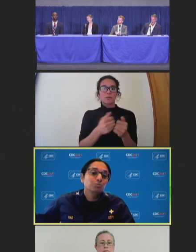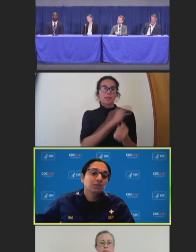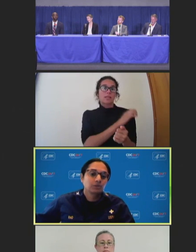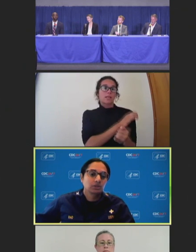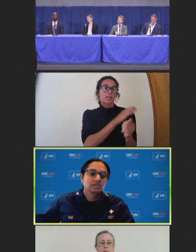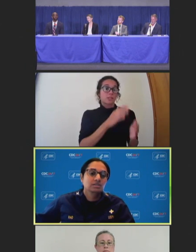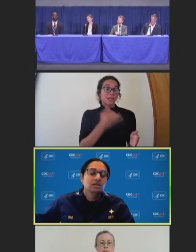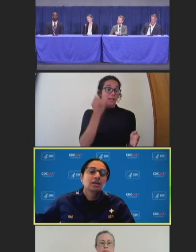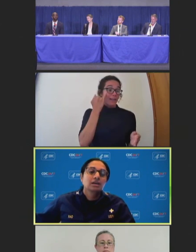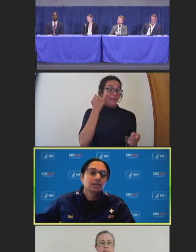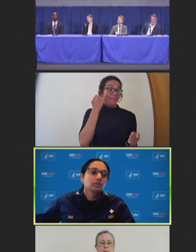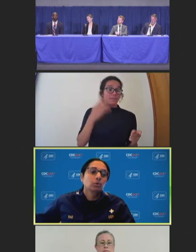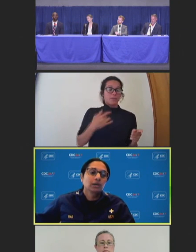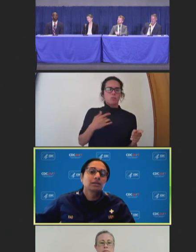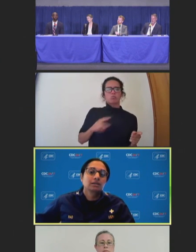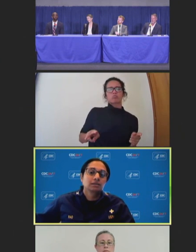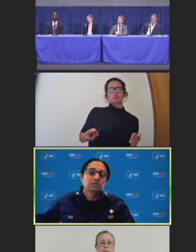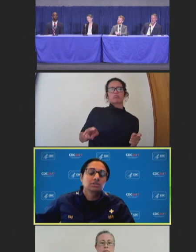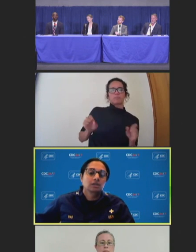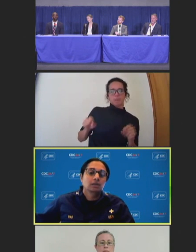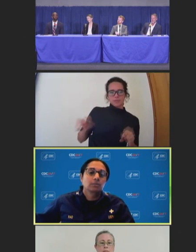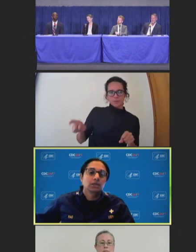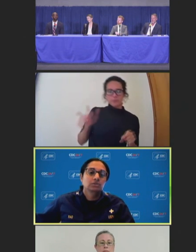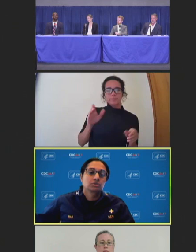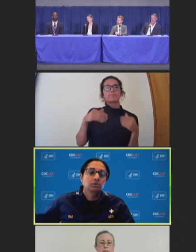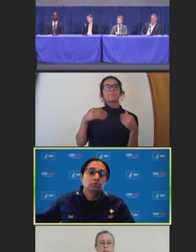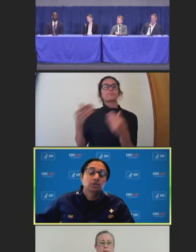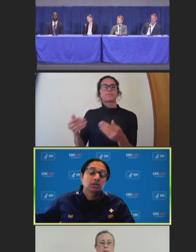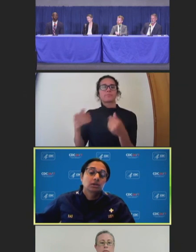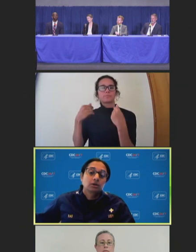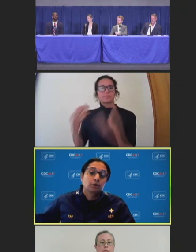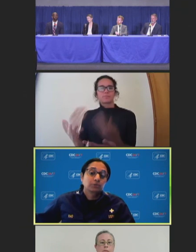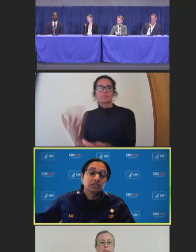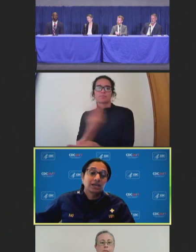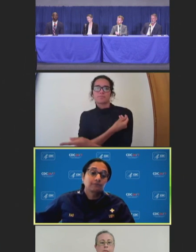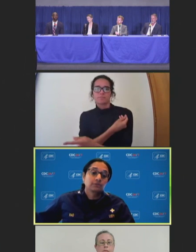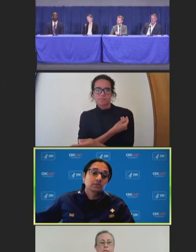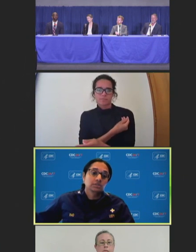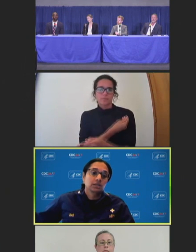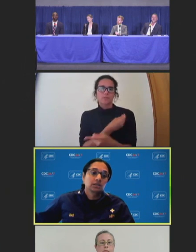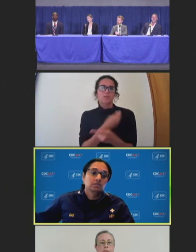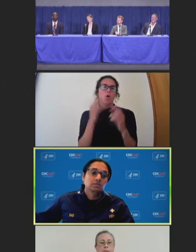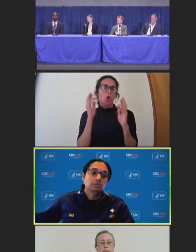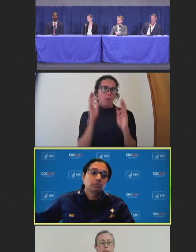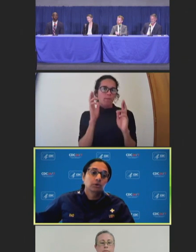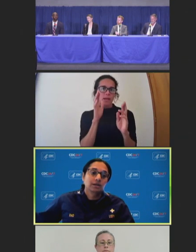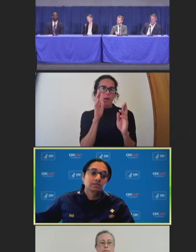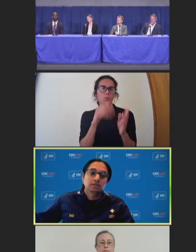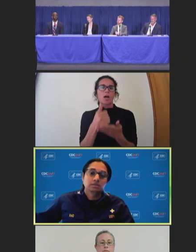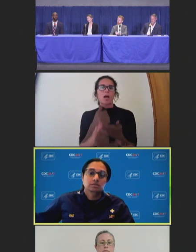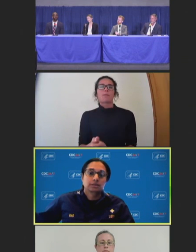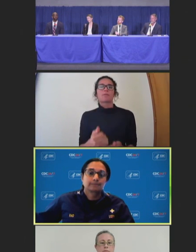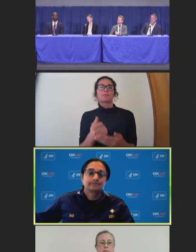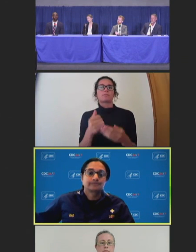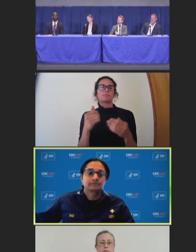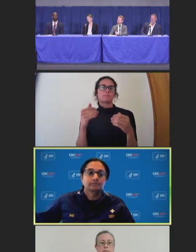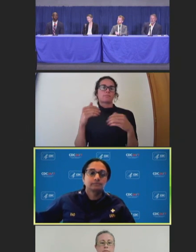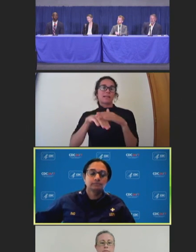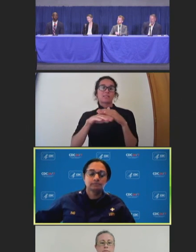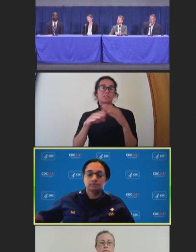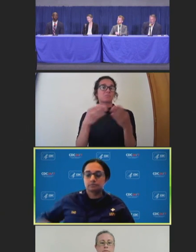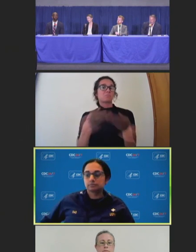be at risk, can go ahead and give it to them. And so hopefully, that facilitates more access.